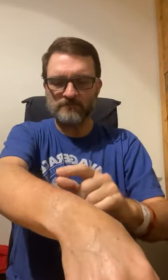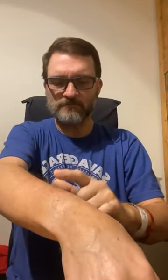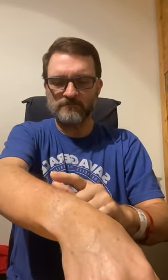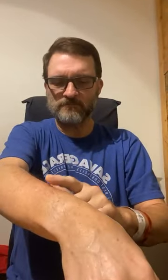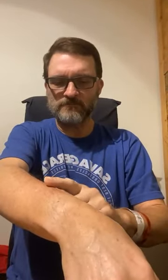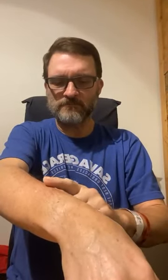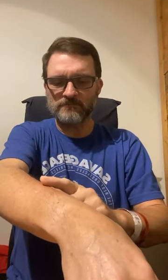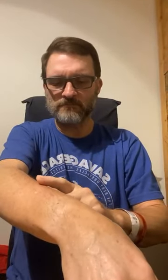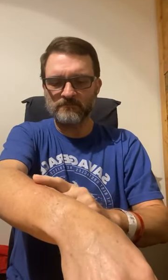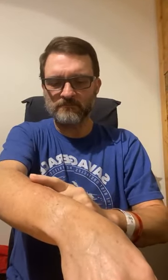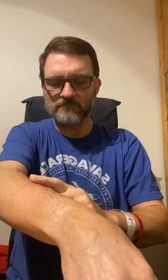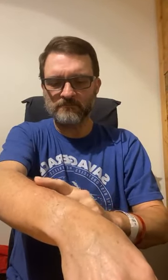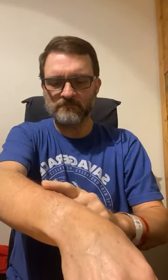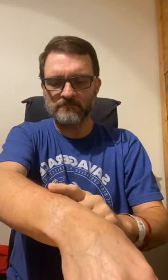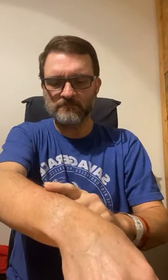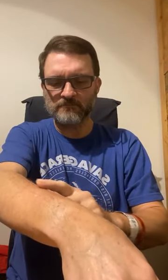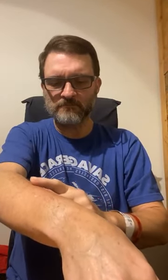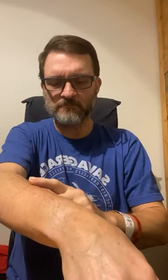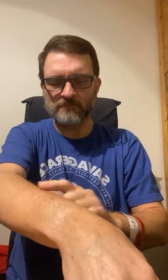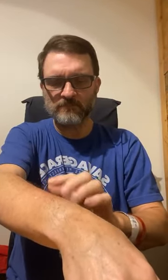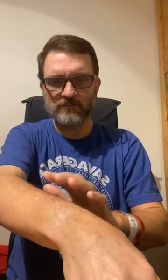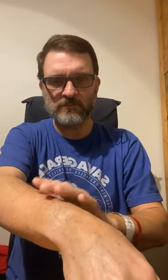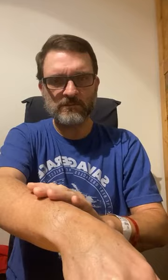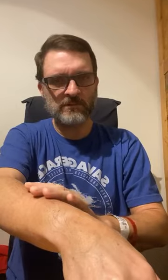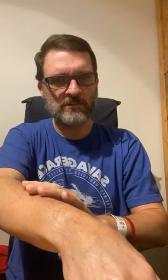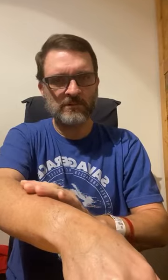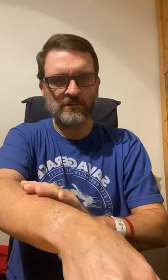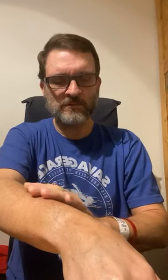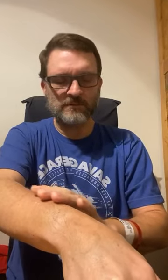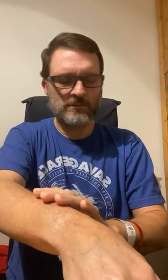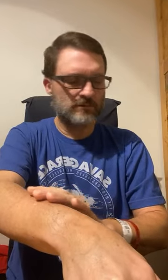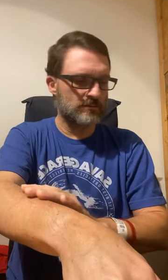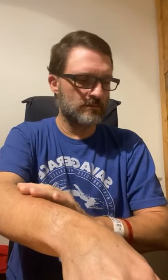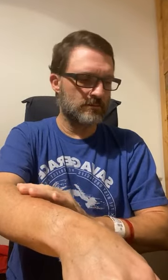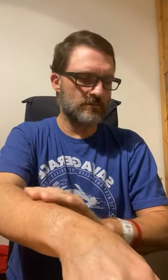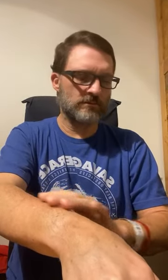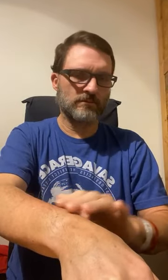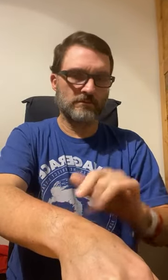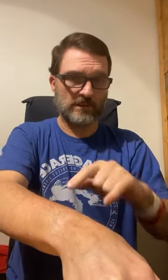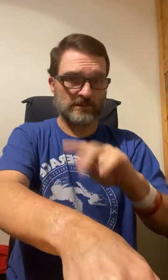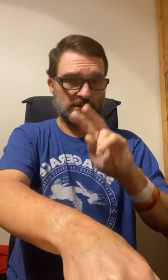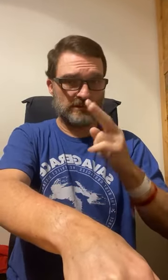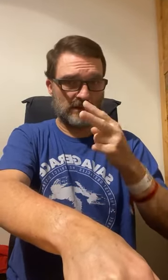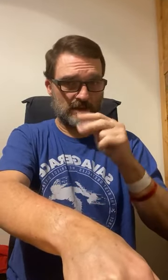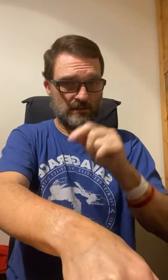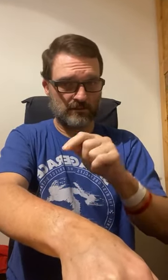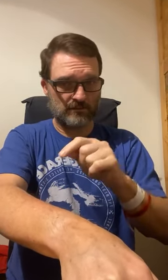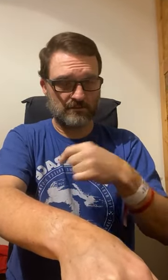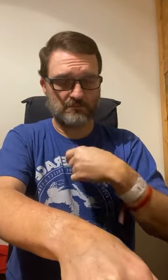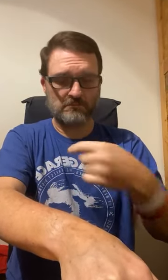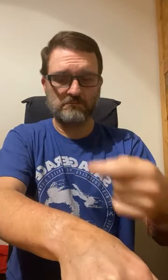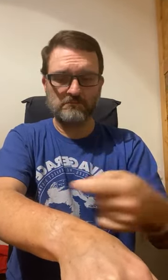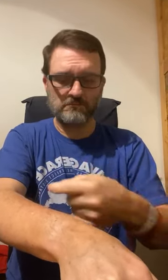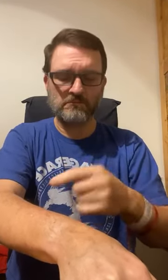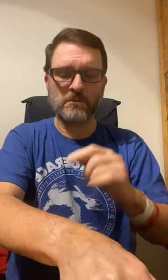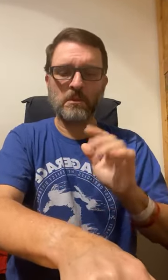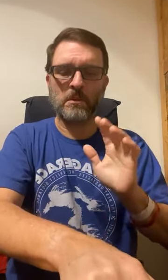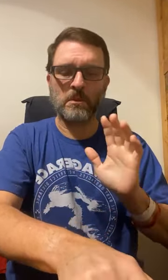Then they found it and inserted new IV. It was right here. This is the second location of the IV .